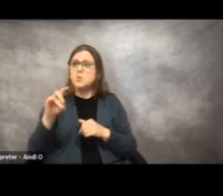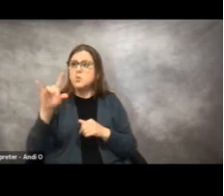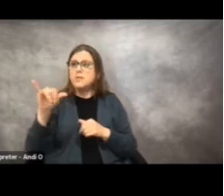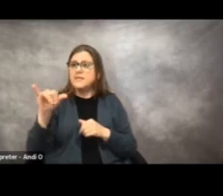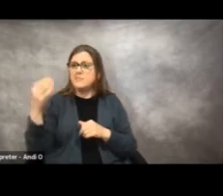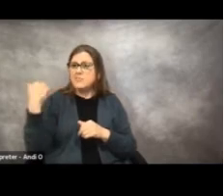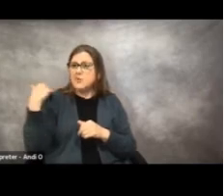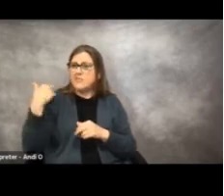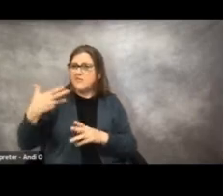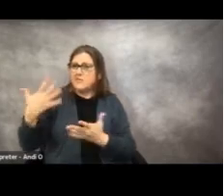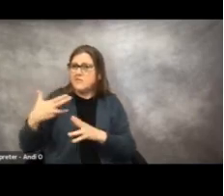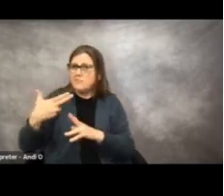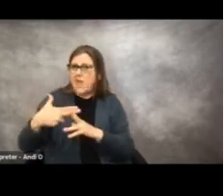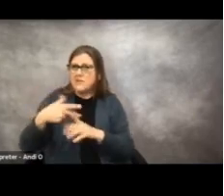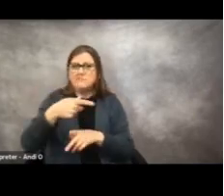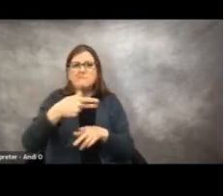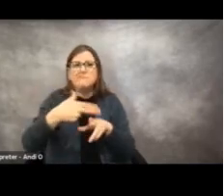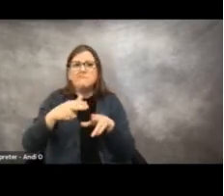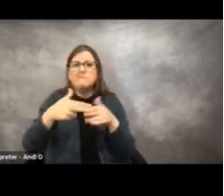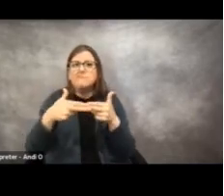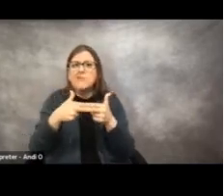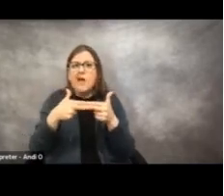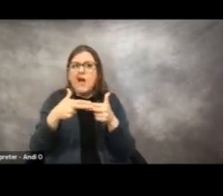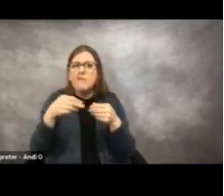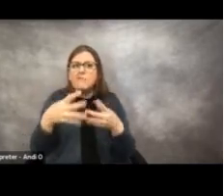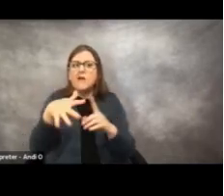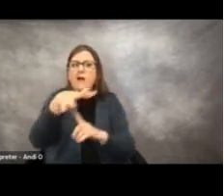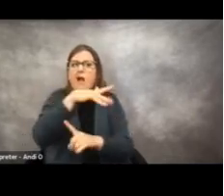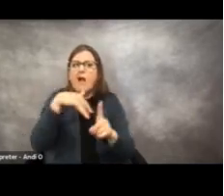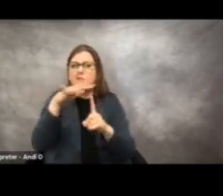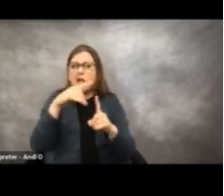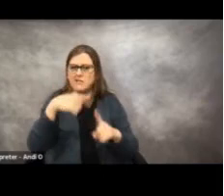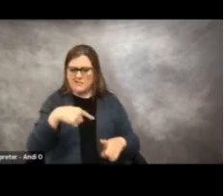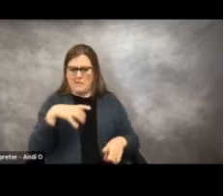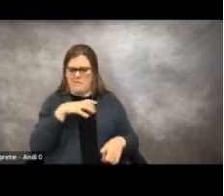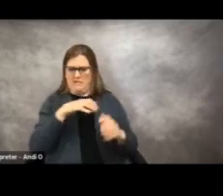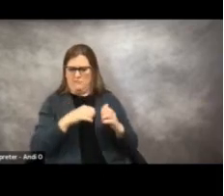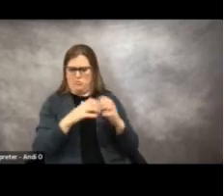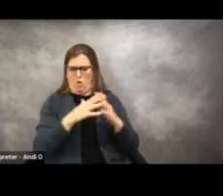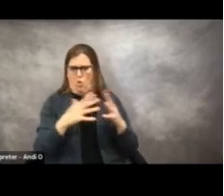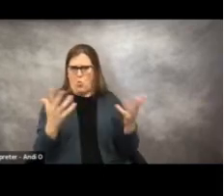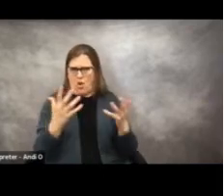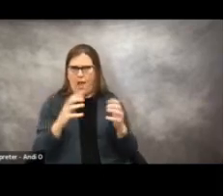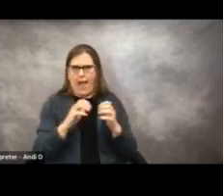just a quick slide to give you some context as to how this all began. In the summer of 2019, a